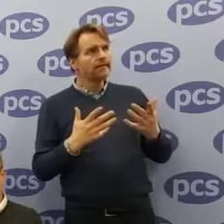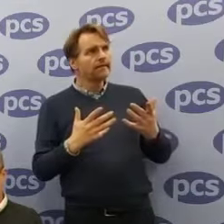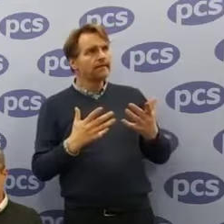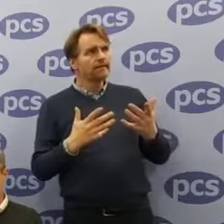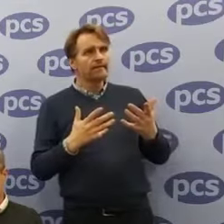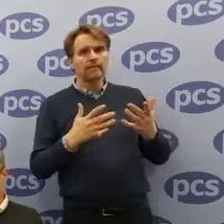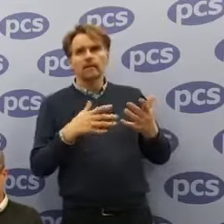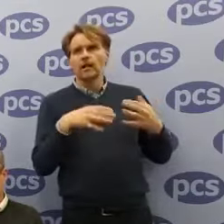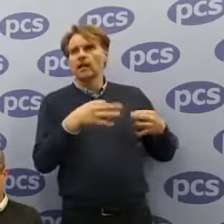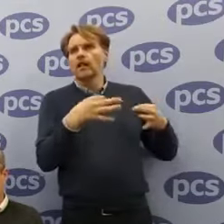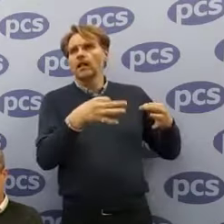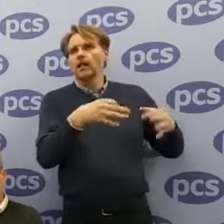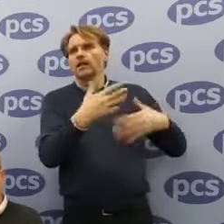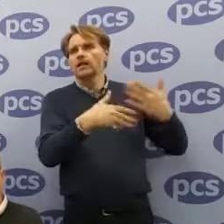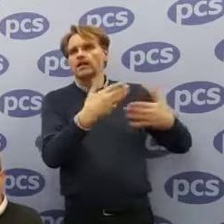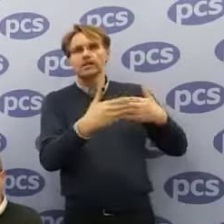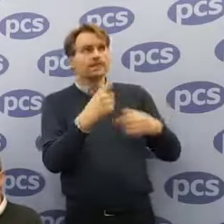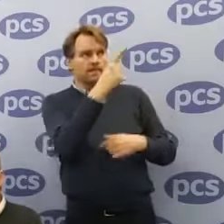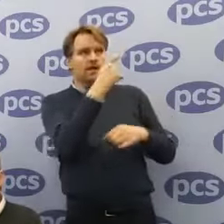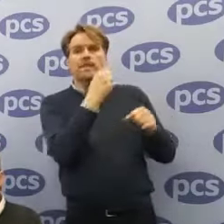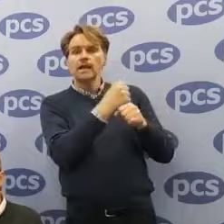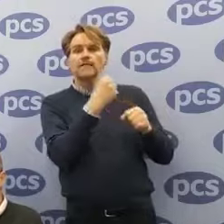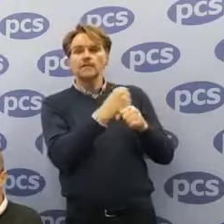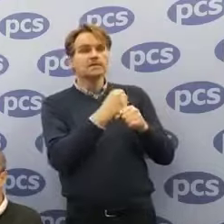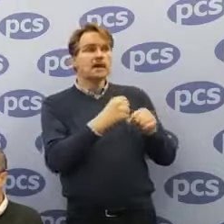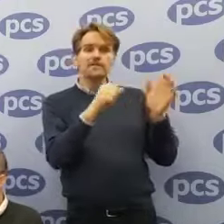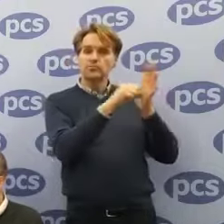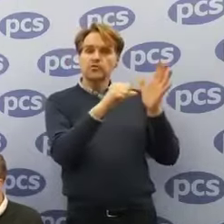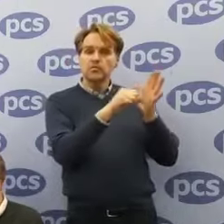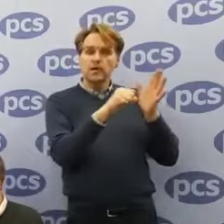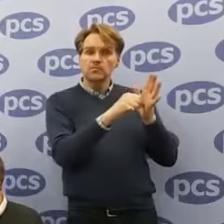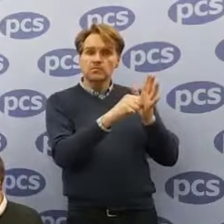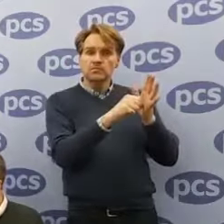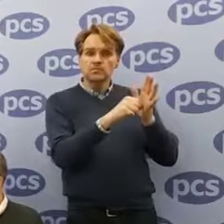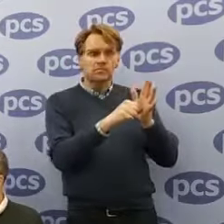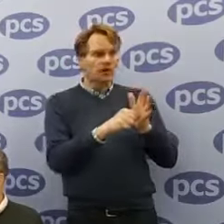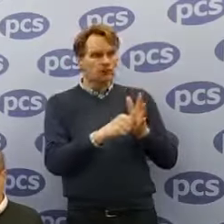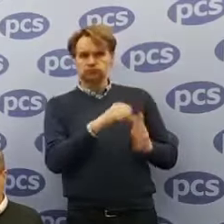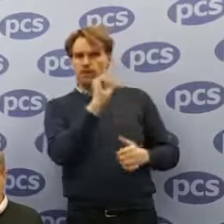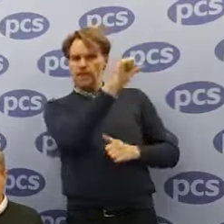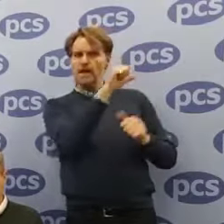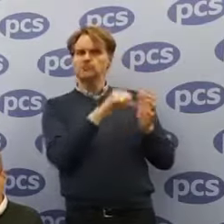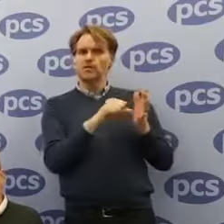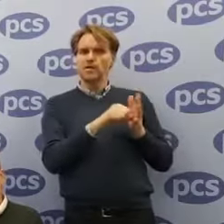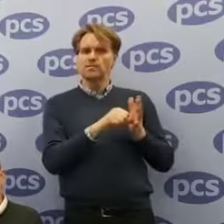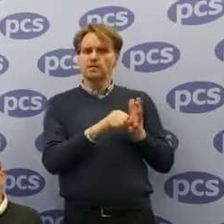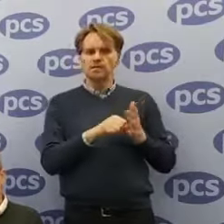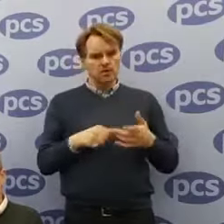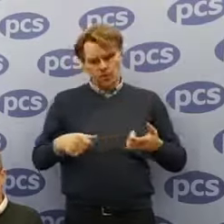so now is the time for us all to not say anything - I think we have to do the opposite actually and say what Brexit will shows is